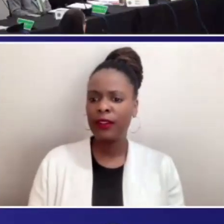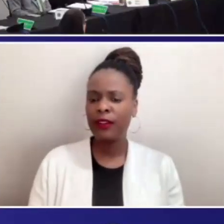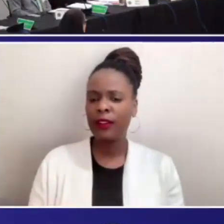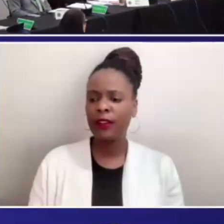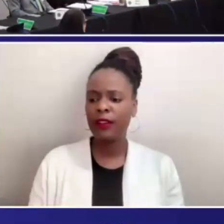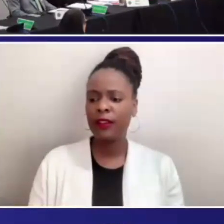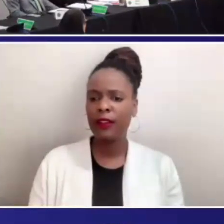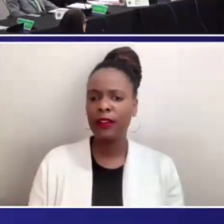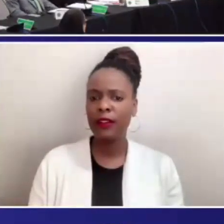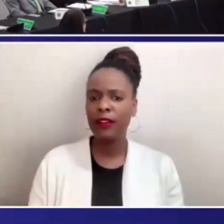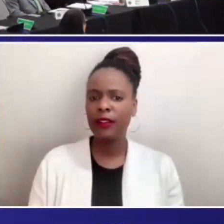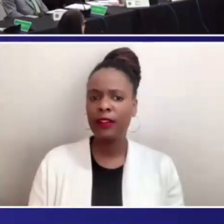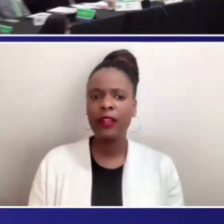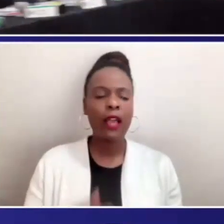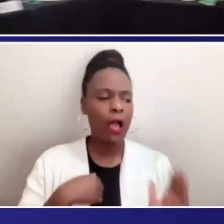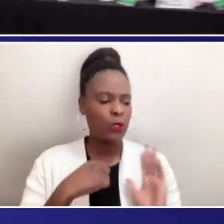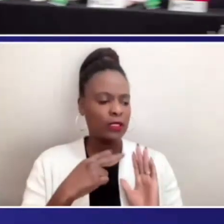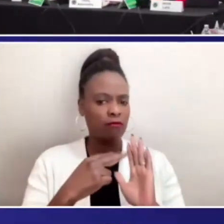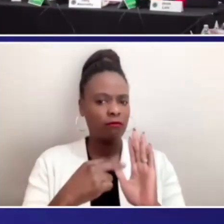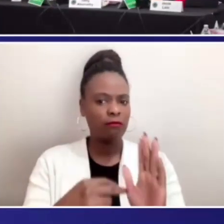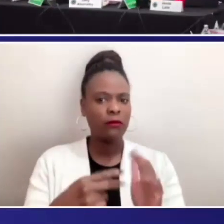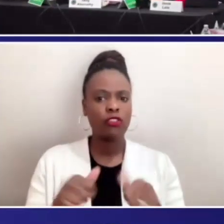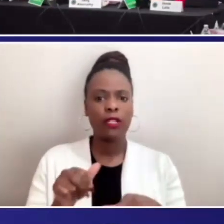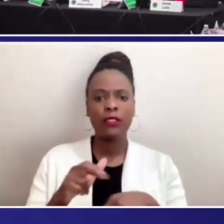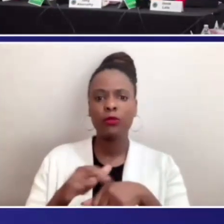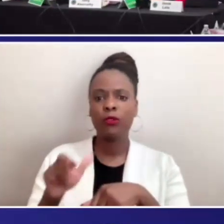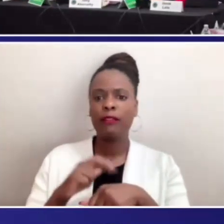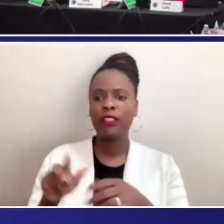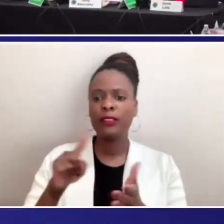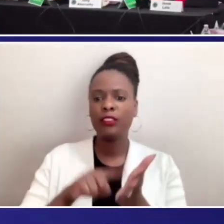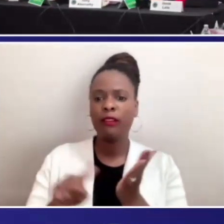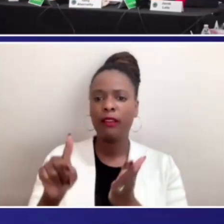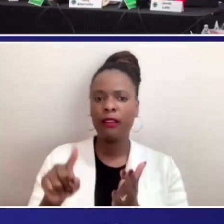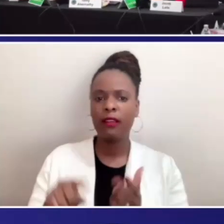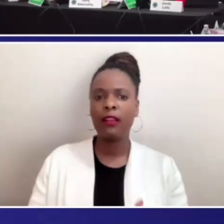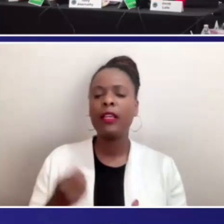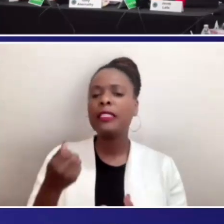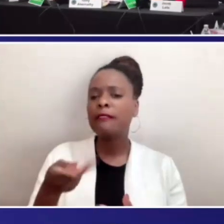Yeah, I was just doing sort of a quick reference, reference check. There's a, there's a few places throughout